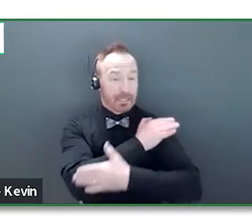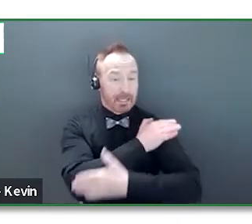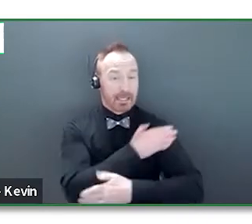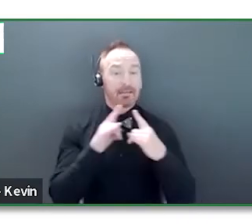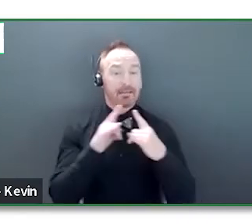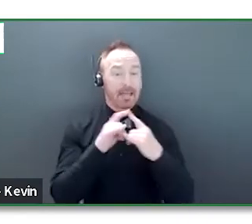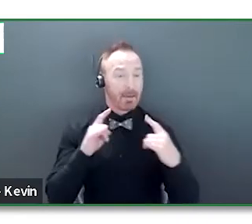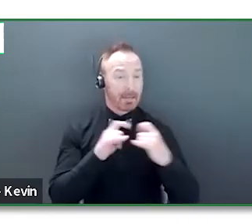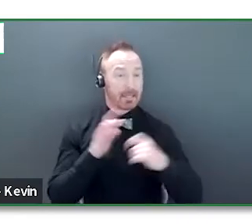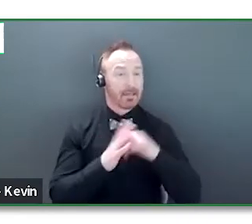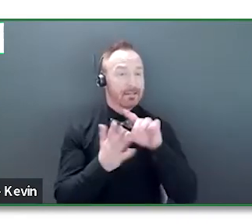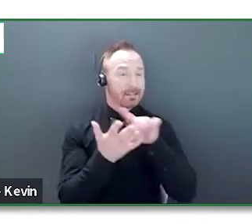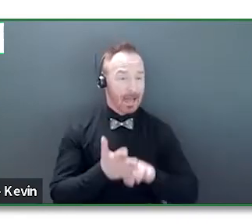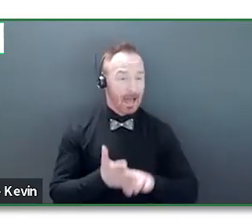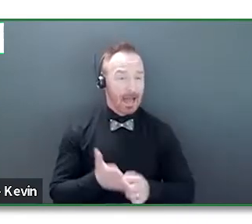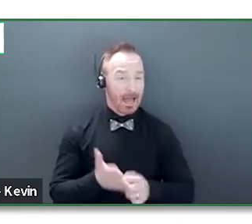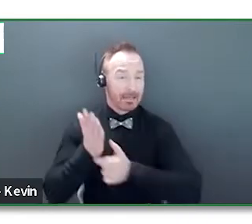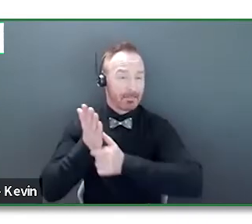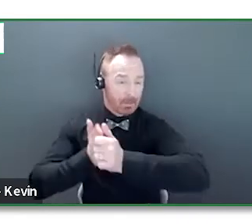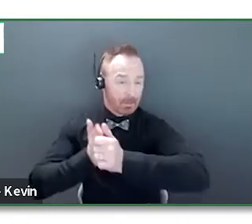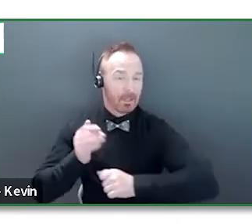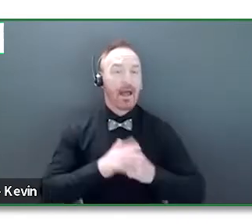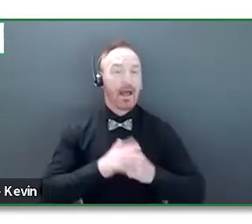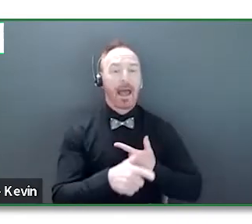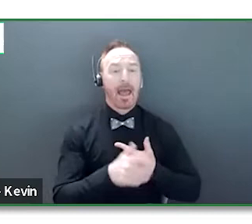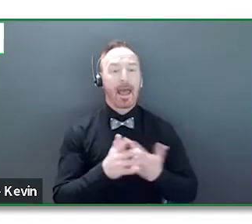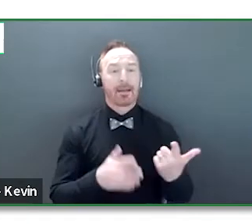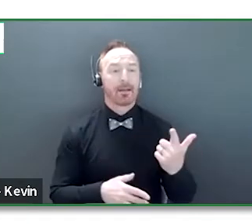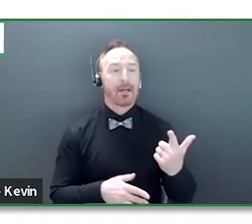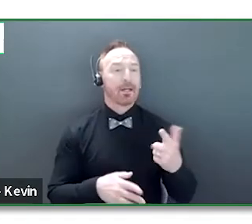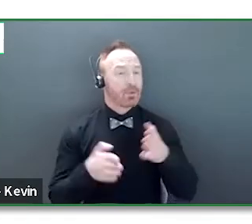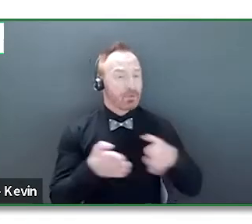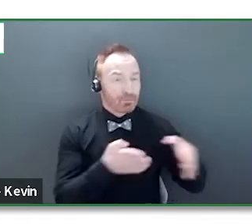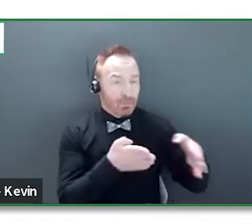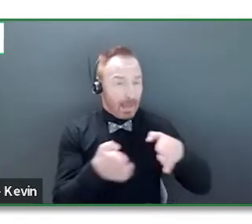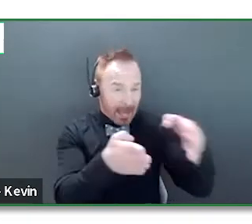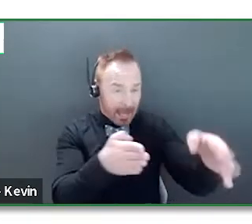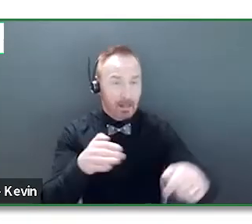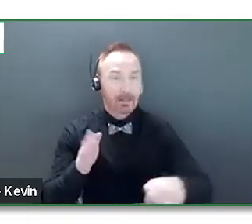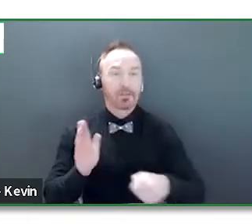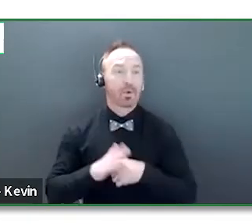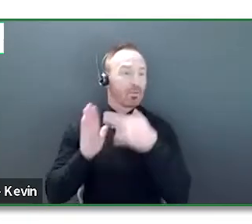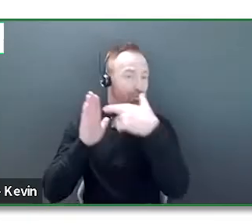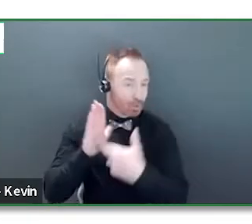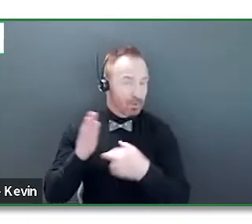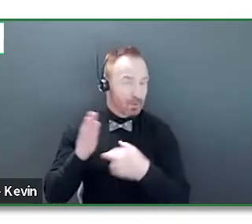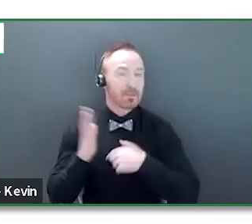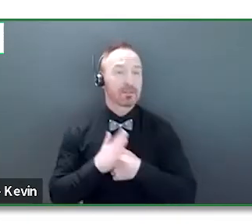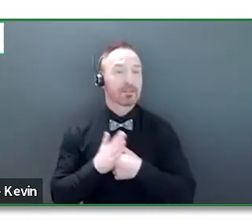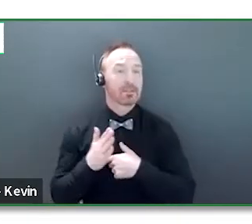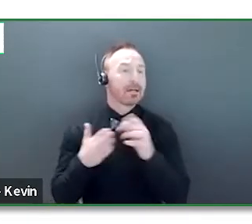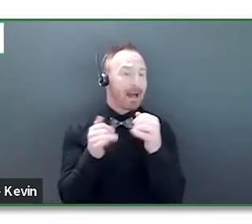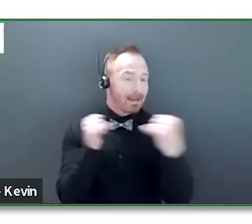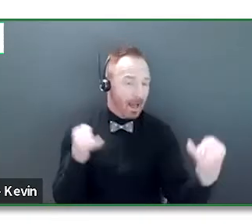series documents that we can use to work and make some of our activities and